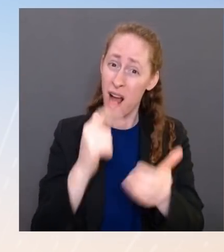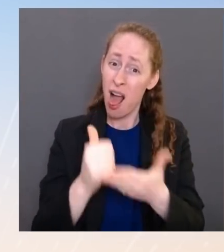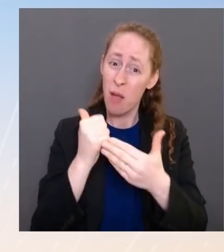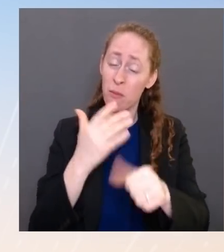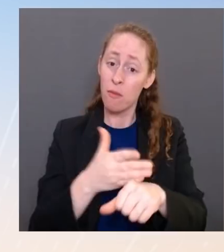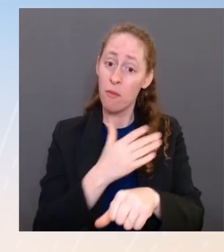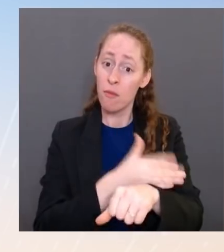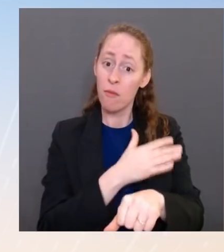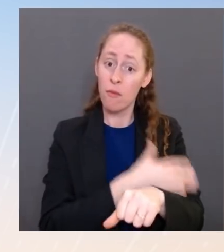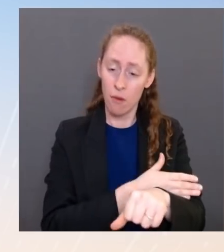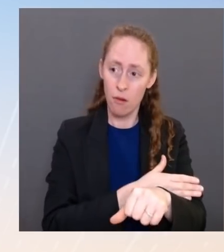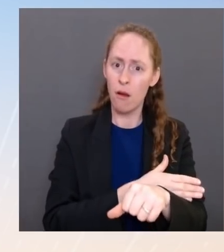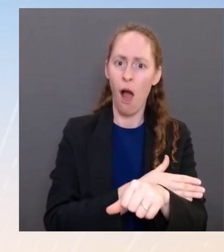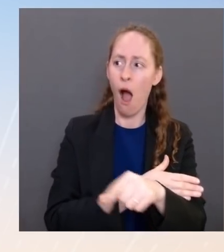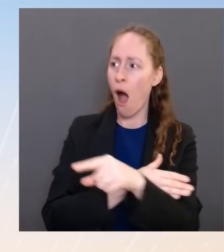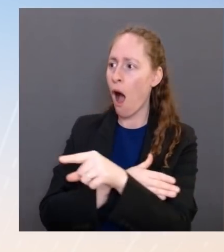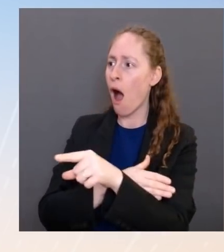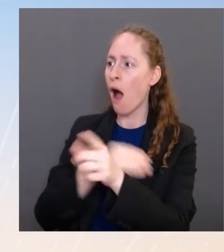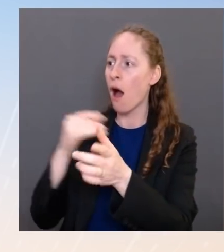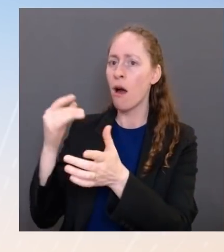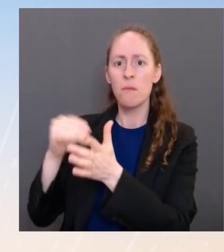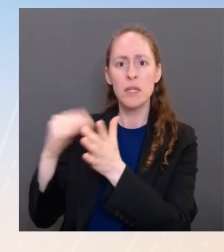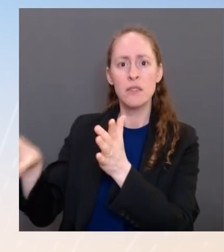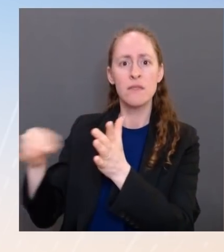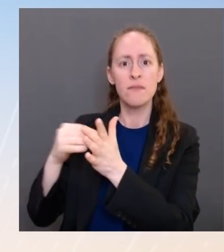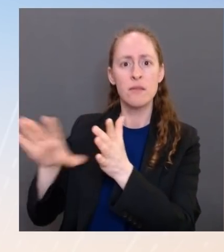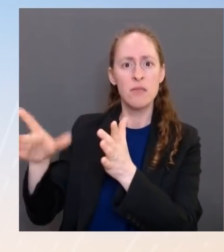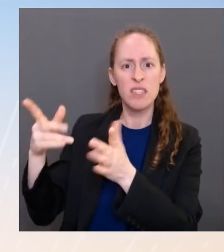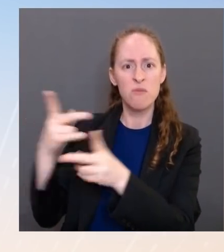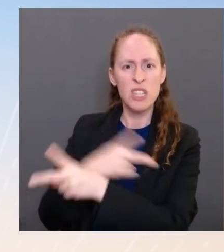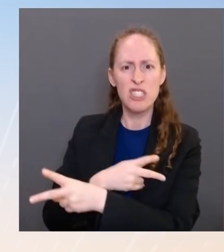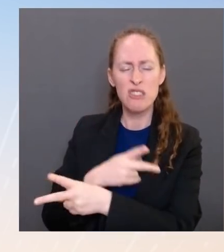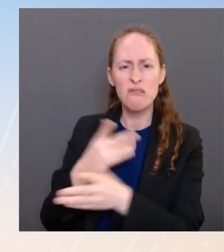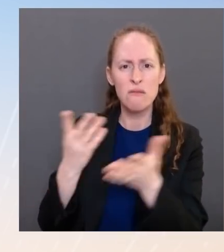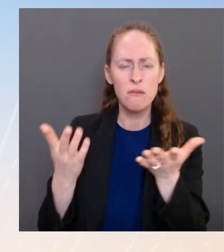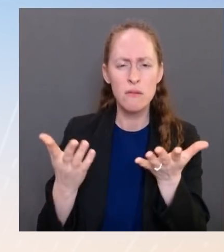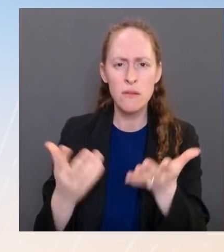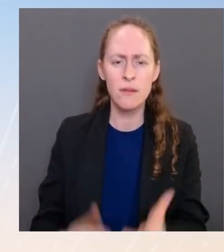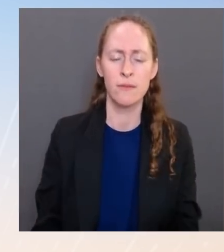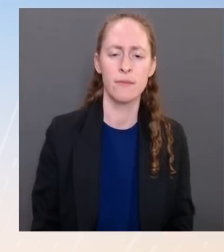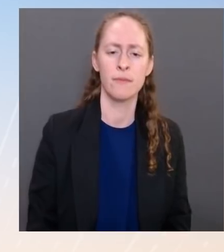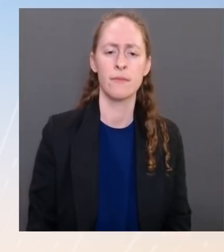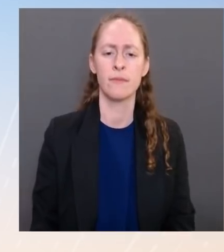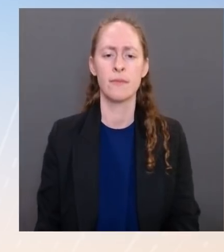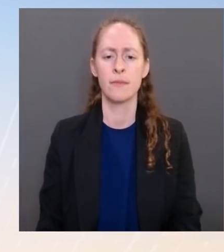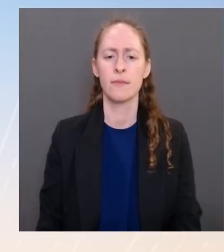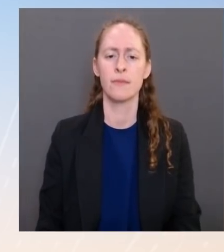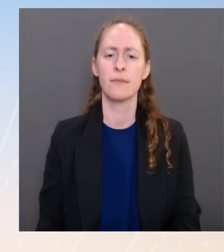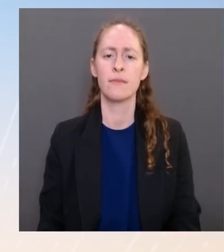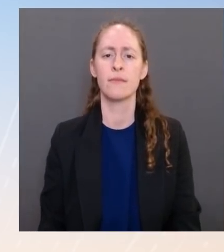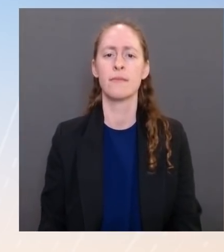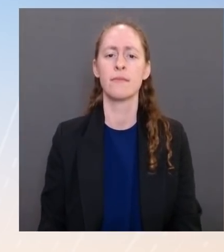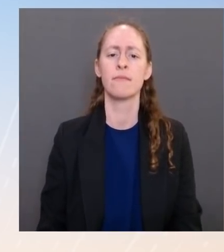have been the pandemic and our ongoing fight to address that, as well as President Putin's invasion into Ukraine